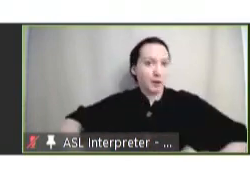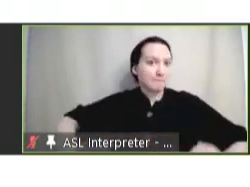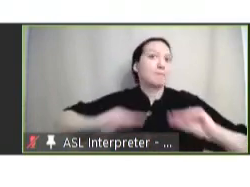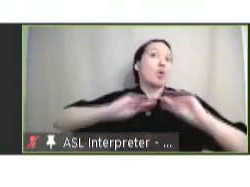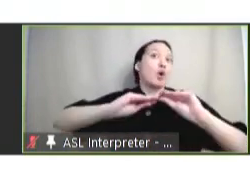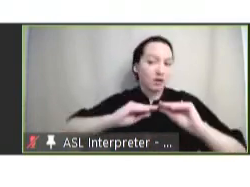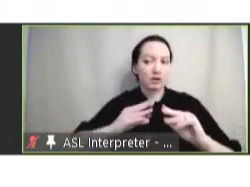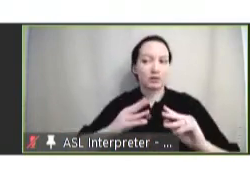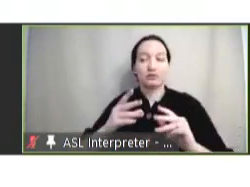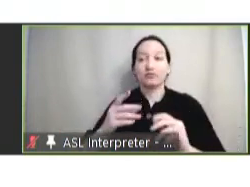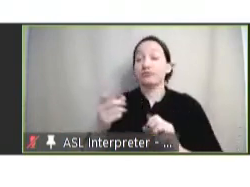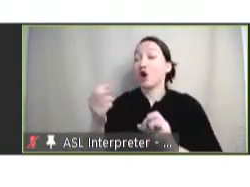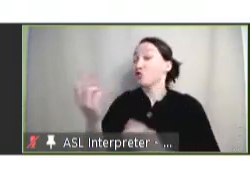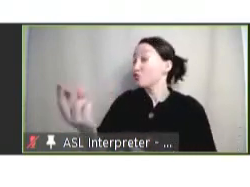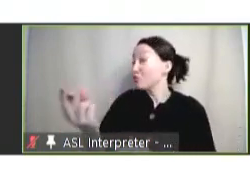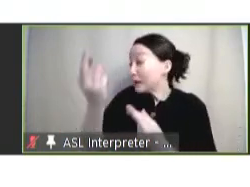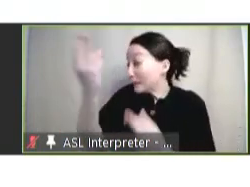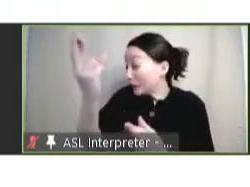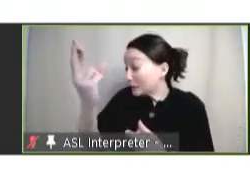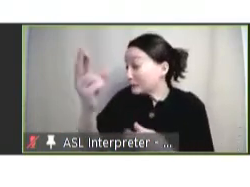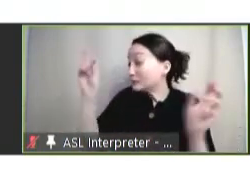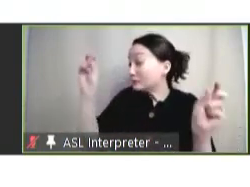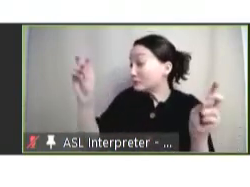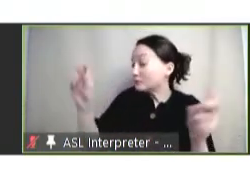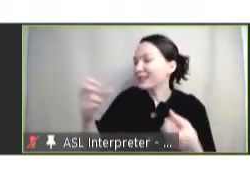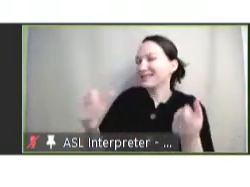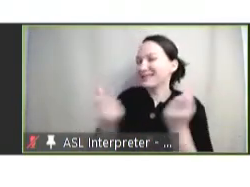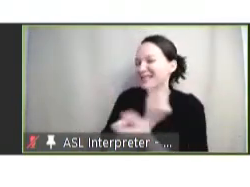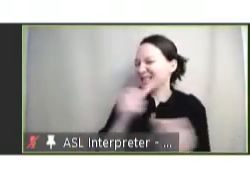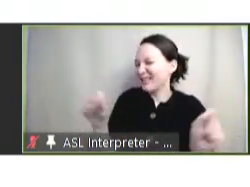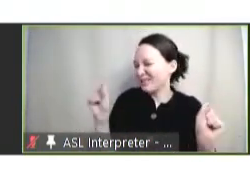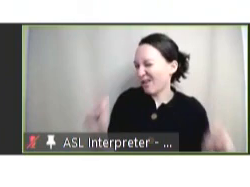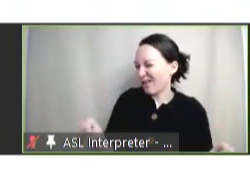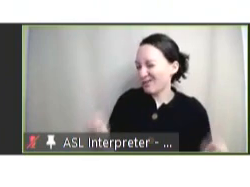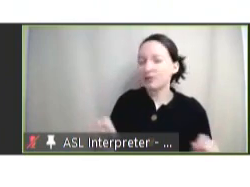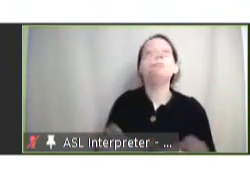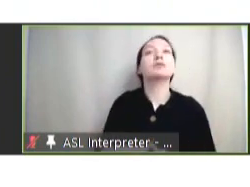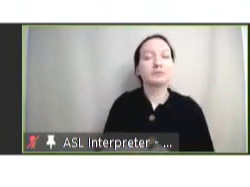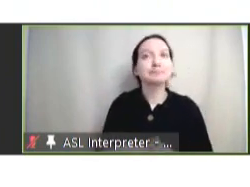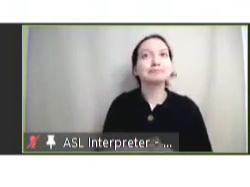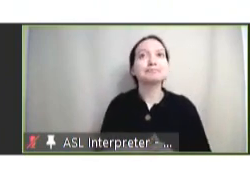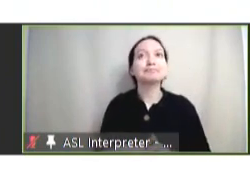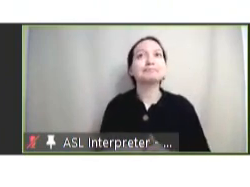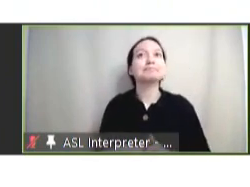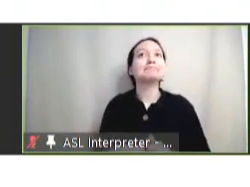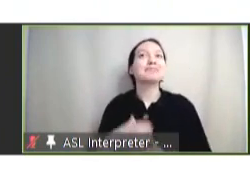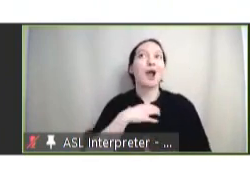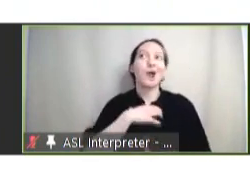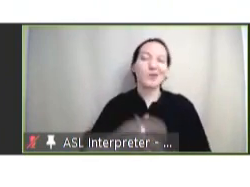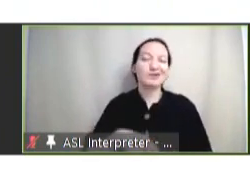recommended in order to be fully as safe as you can be. I wish that definition could be changed,